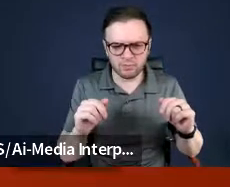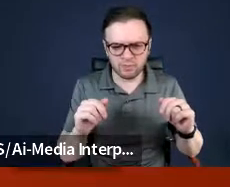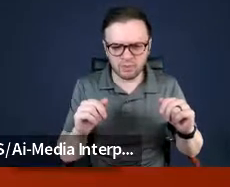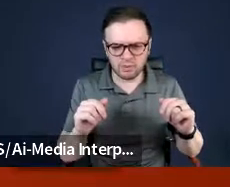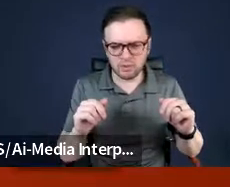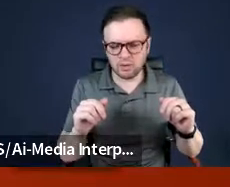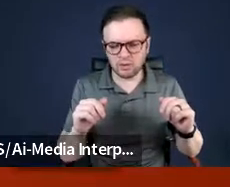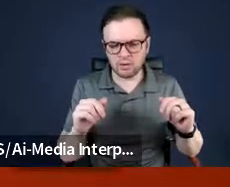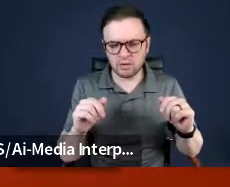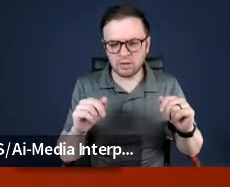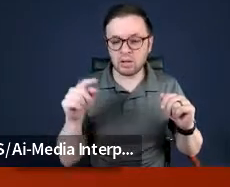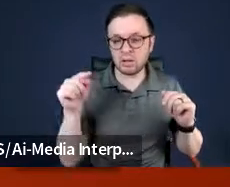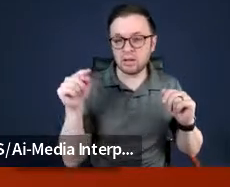all end-users